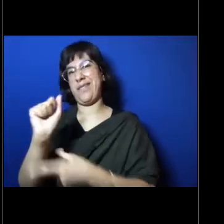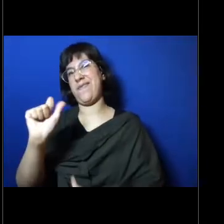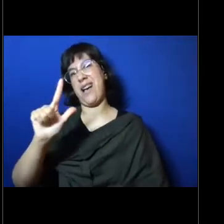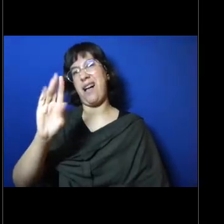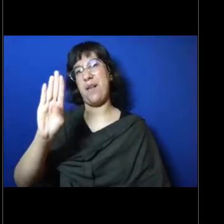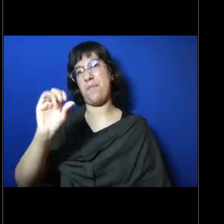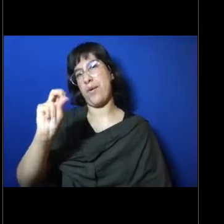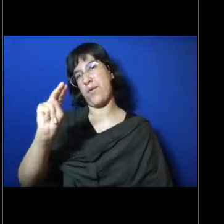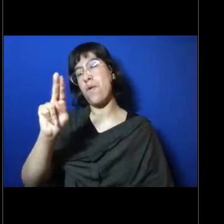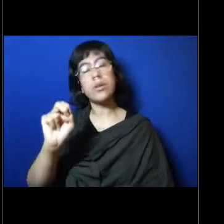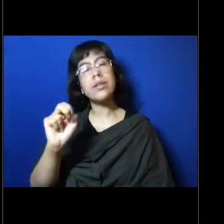Don't be shy.